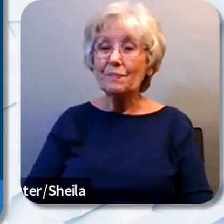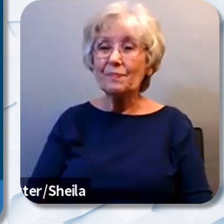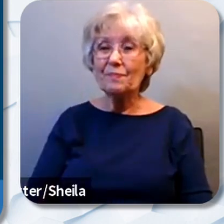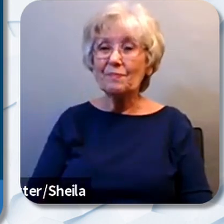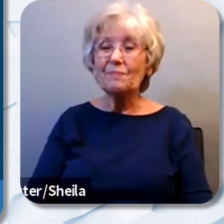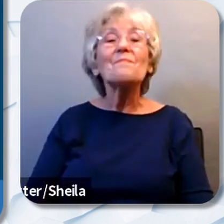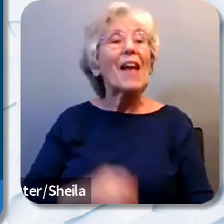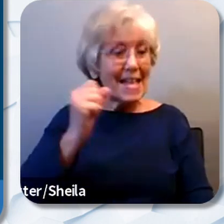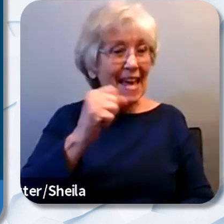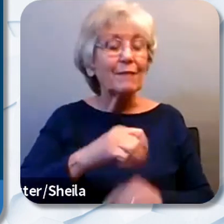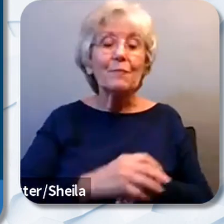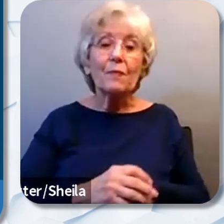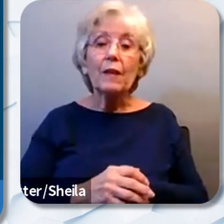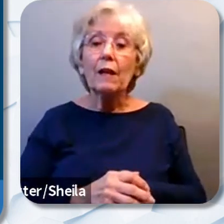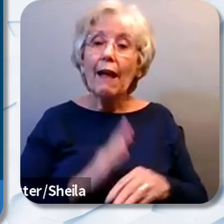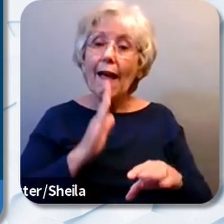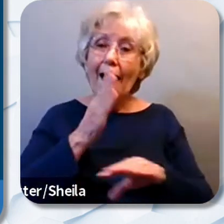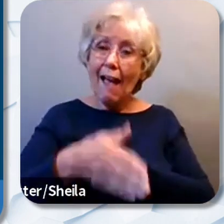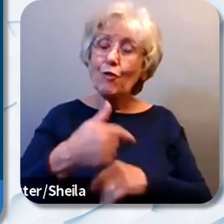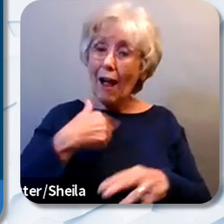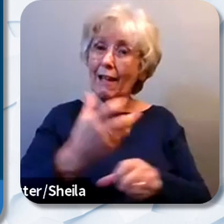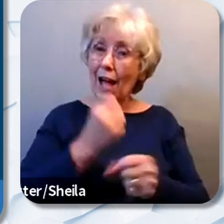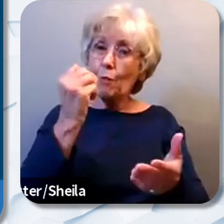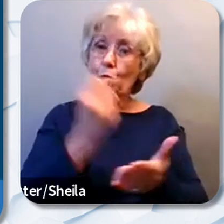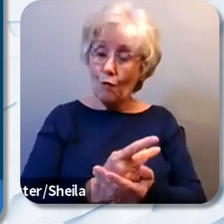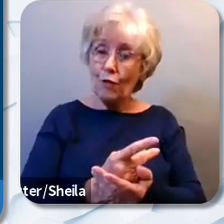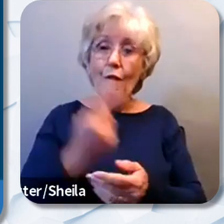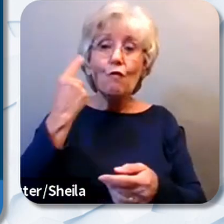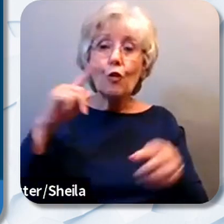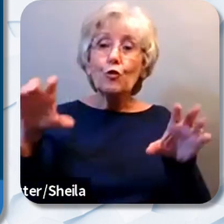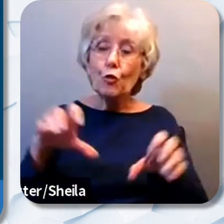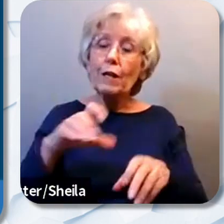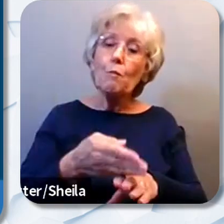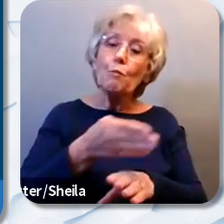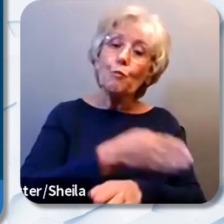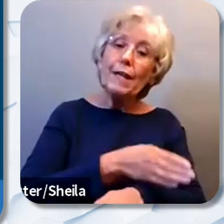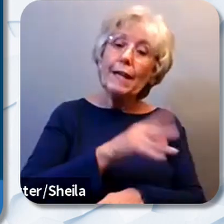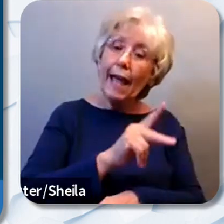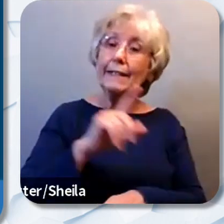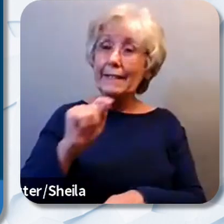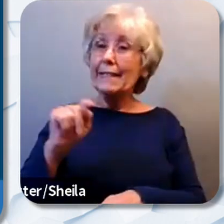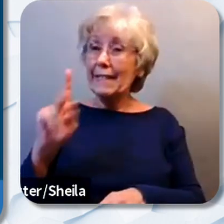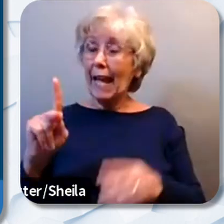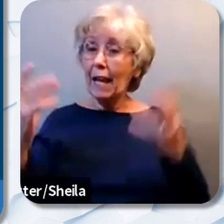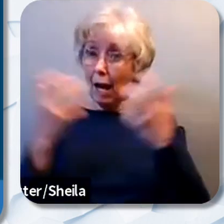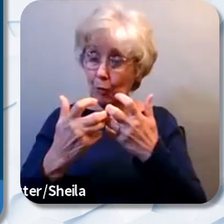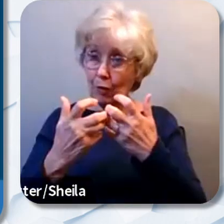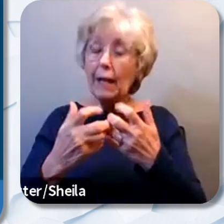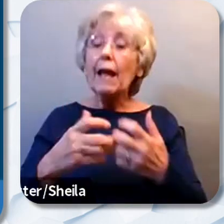Yes, so after I got approval to do this pre K tk combo then our learning environments did in fact